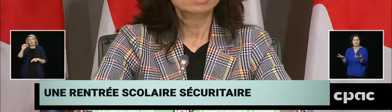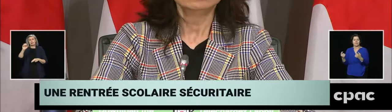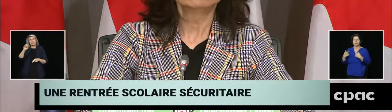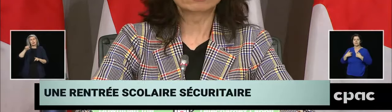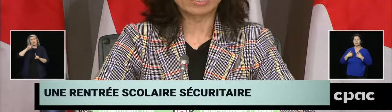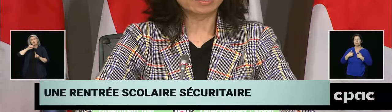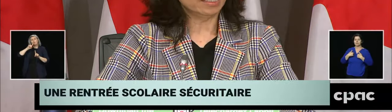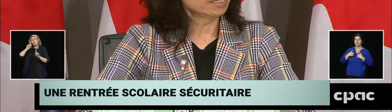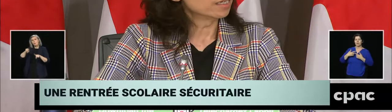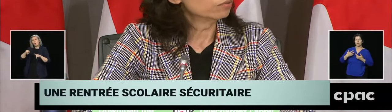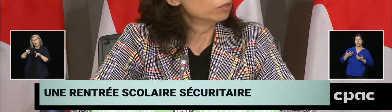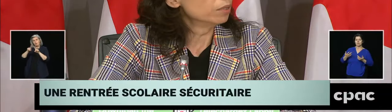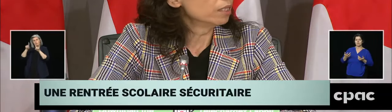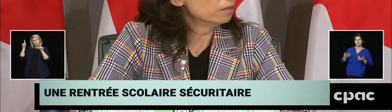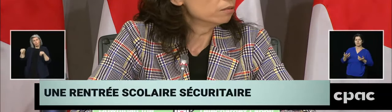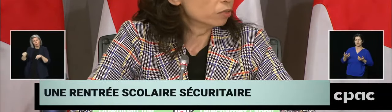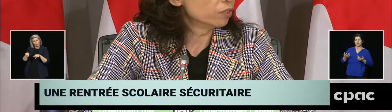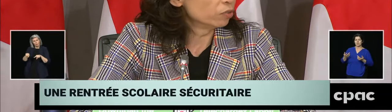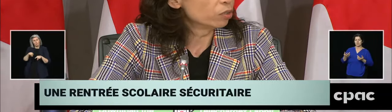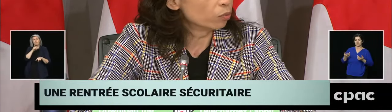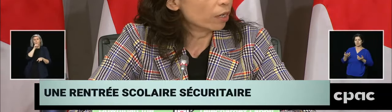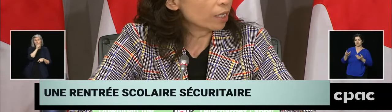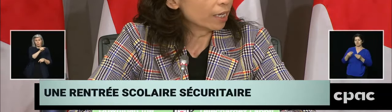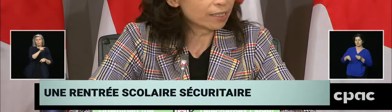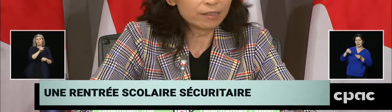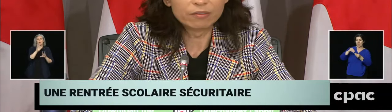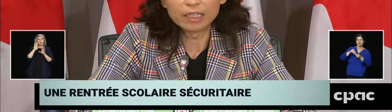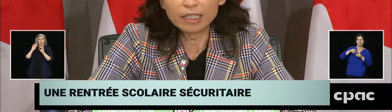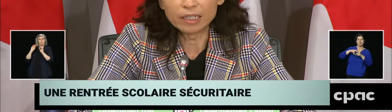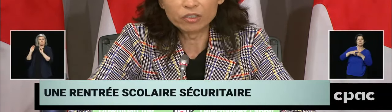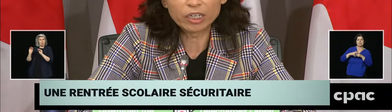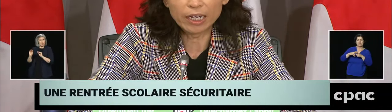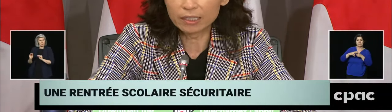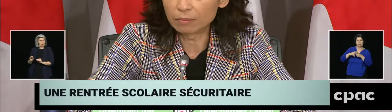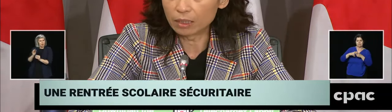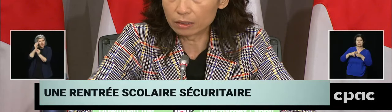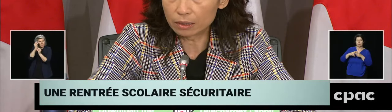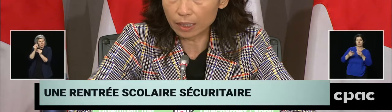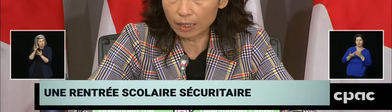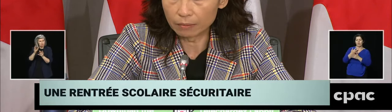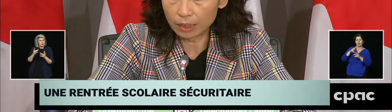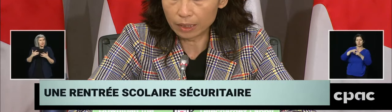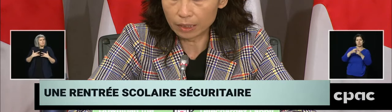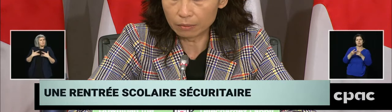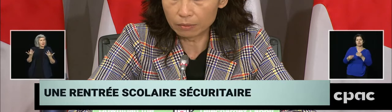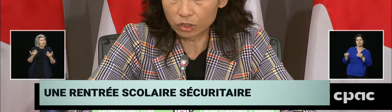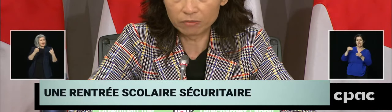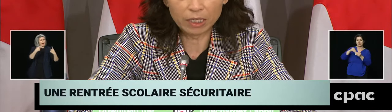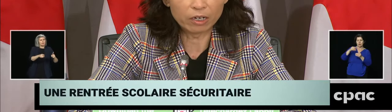MORE IN-DEPTH DESCRIPTION OF WHAT EXACTLY HAPPENED IN THE SCHOOL.